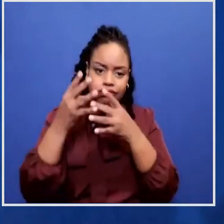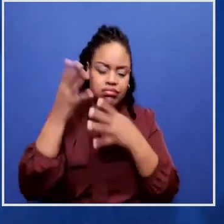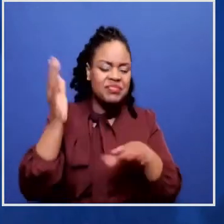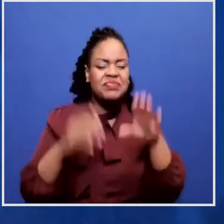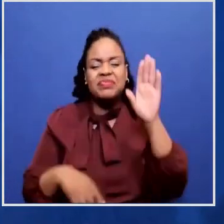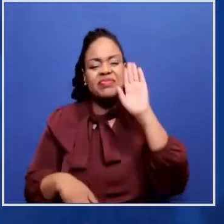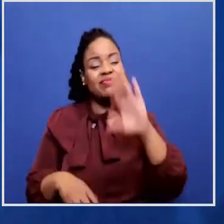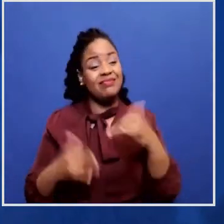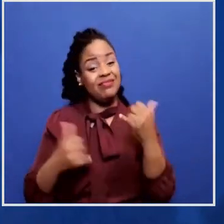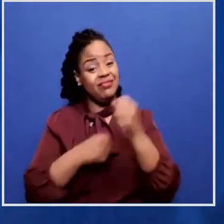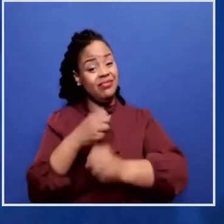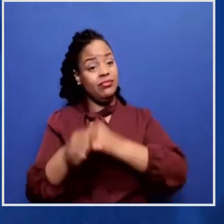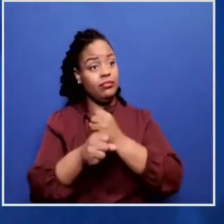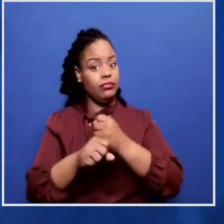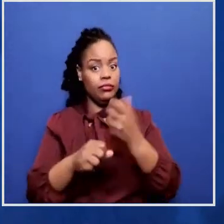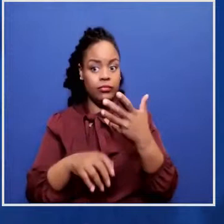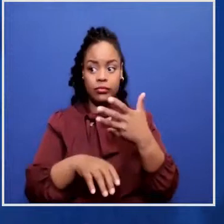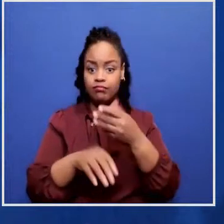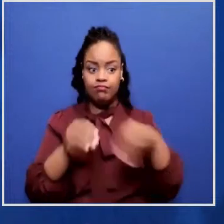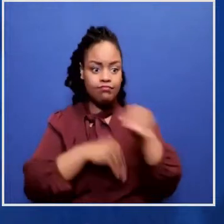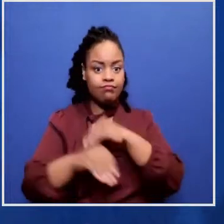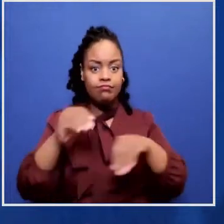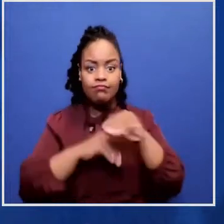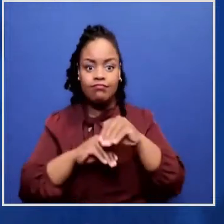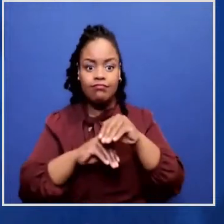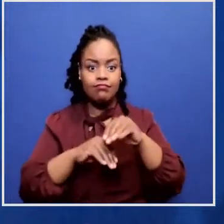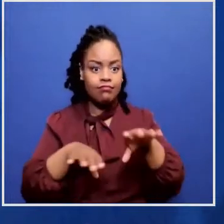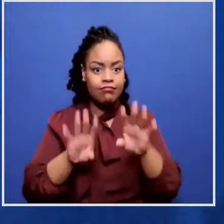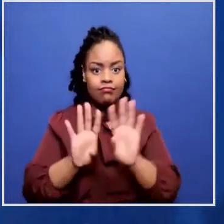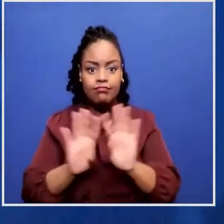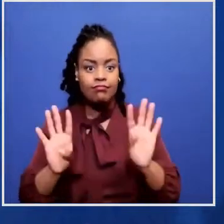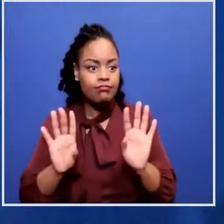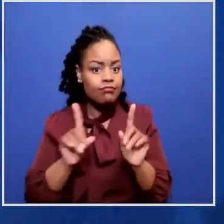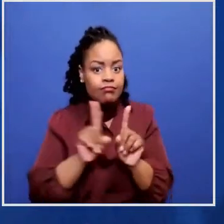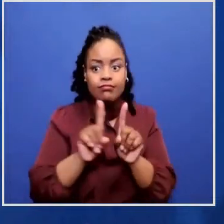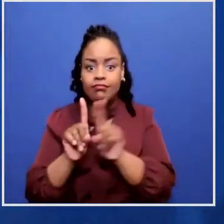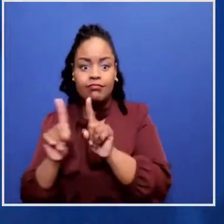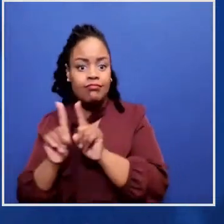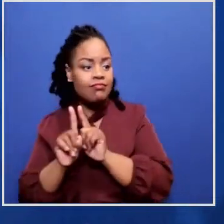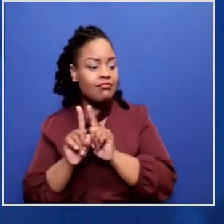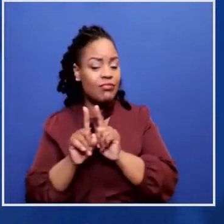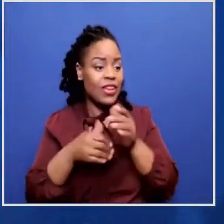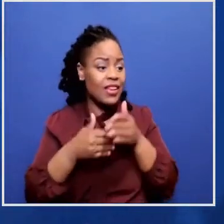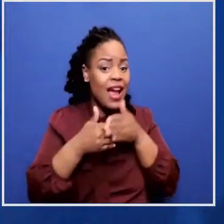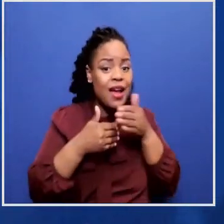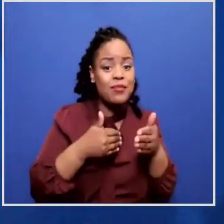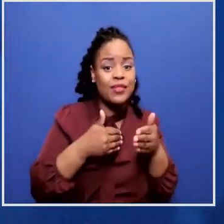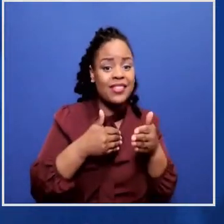AND THAT WE COULDN'T ROLL UP